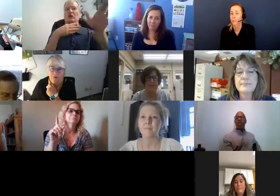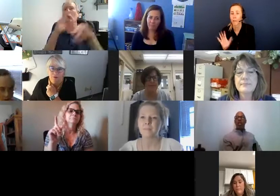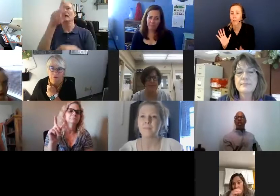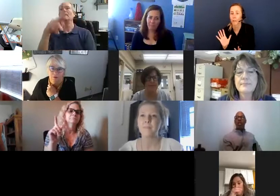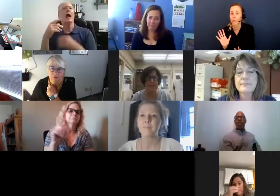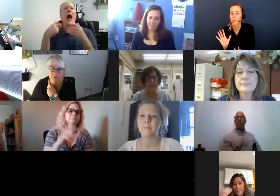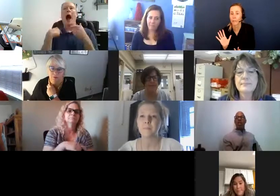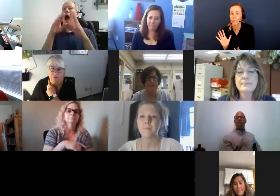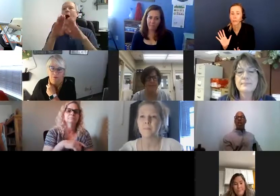Amy (Shakes head no)